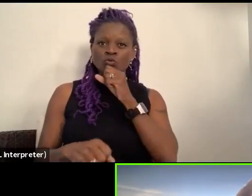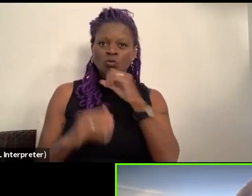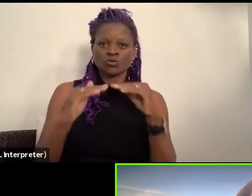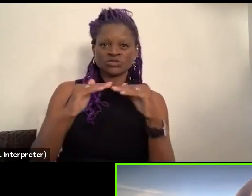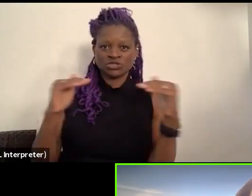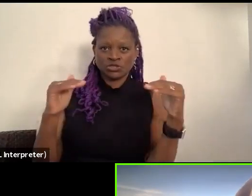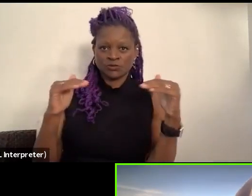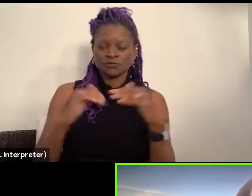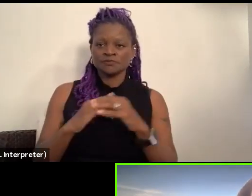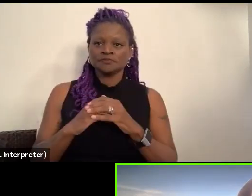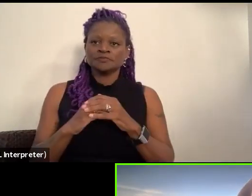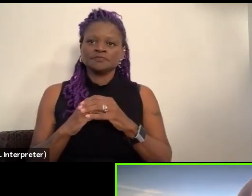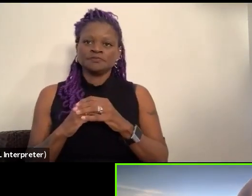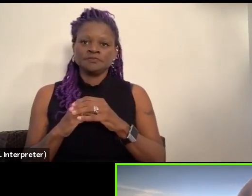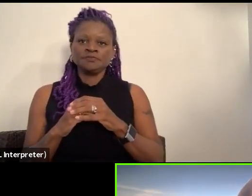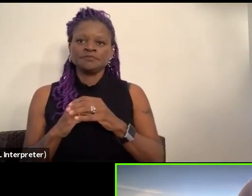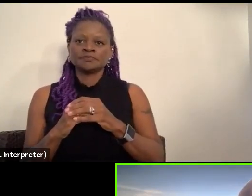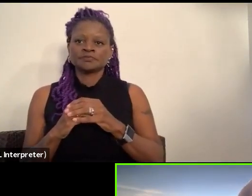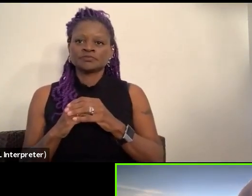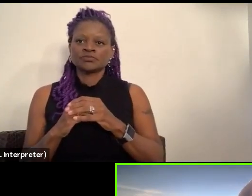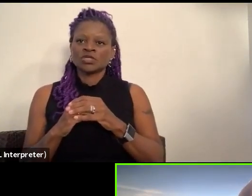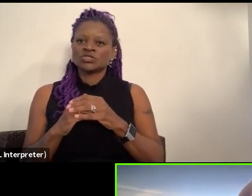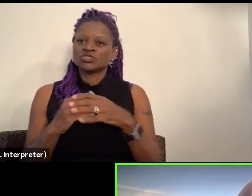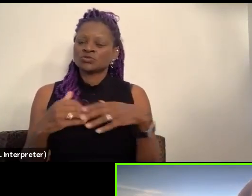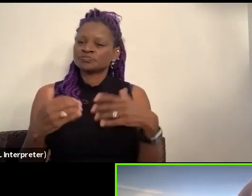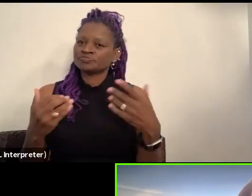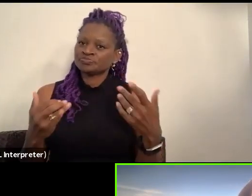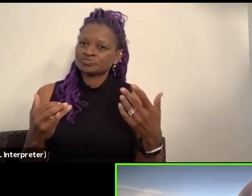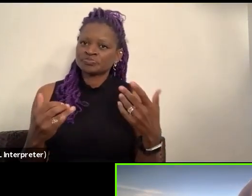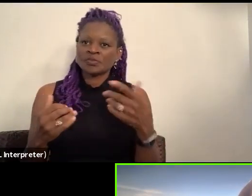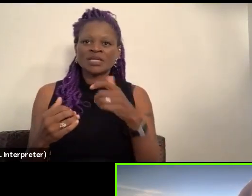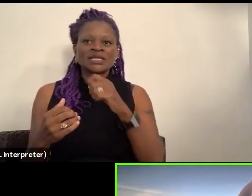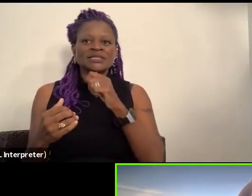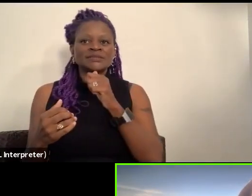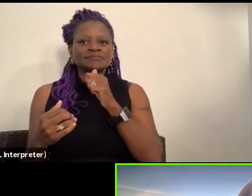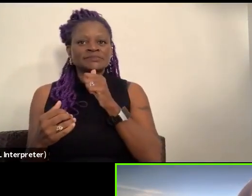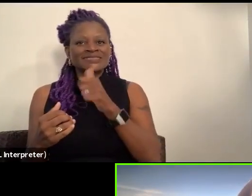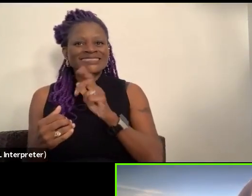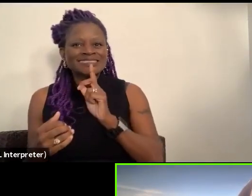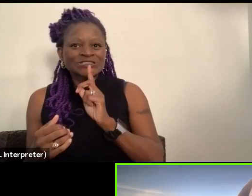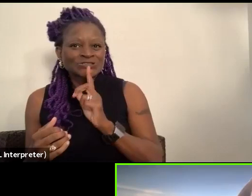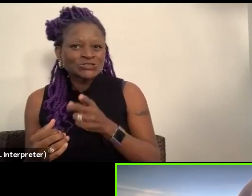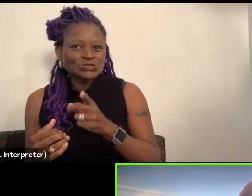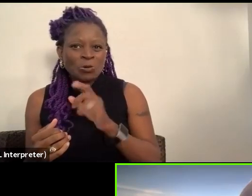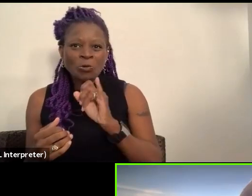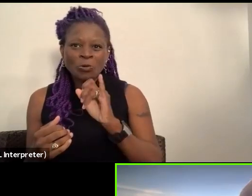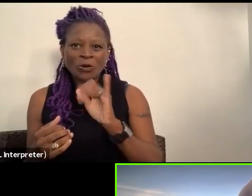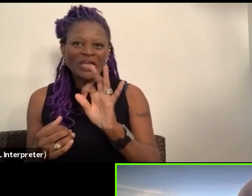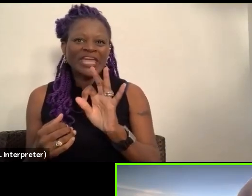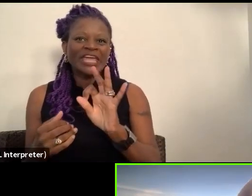Right. So we will not likely get there when the new terrorist findings are announced tomorrow by the state.